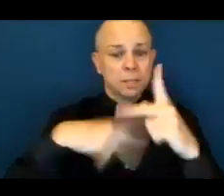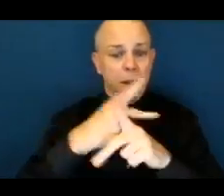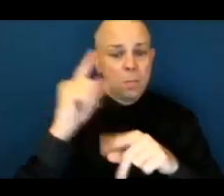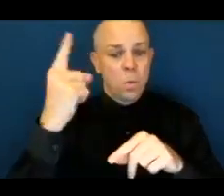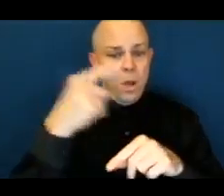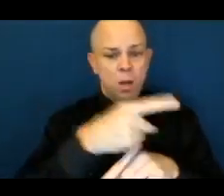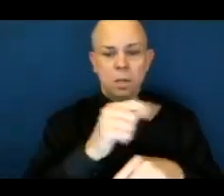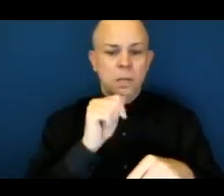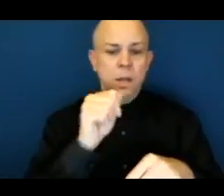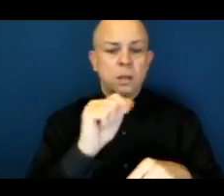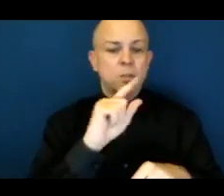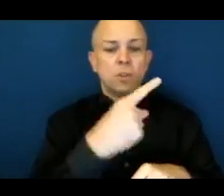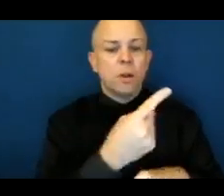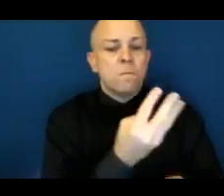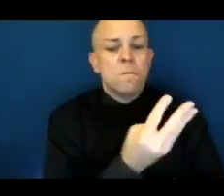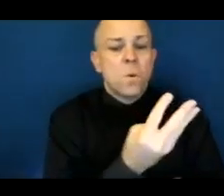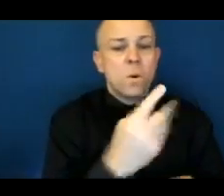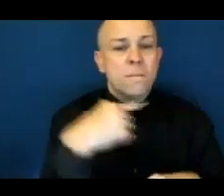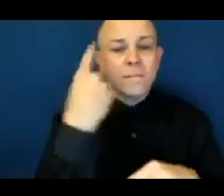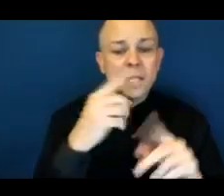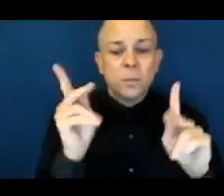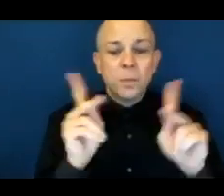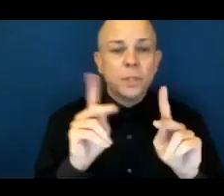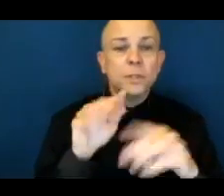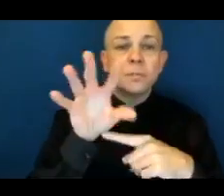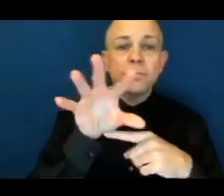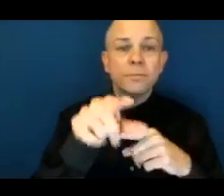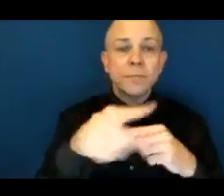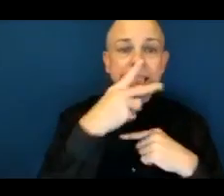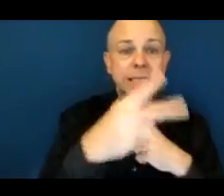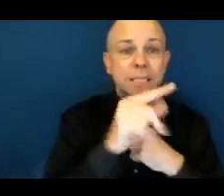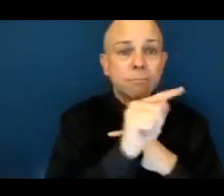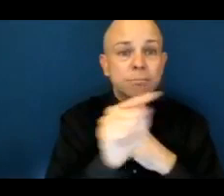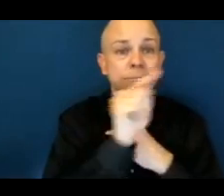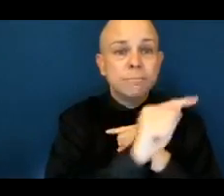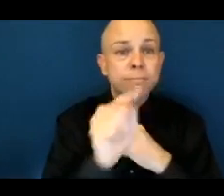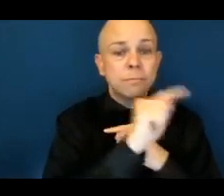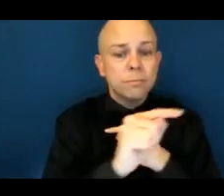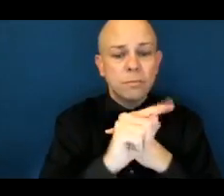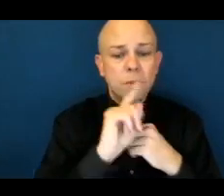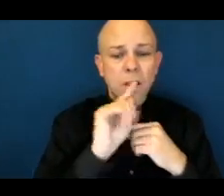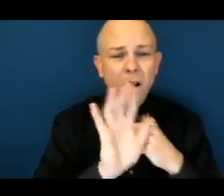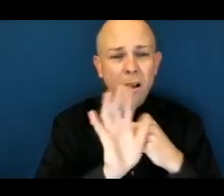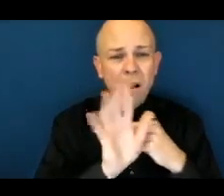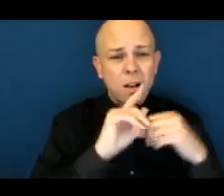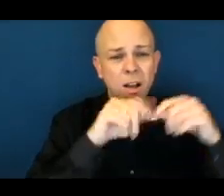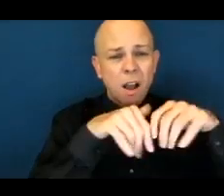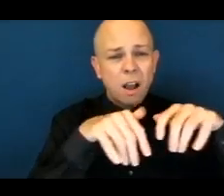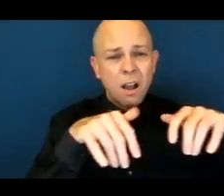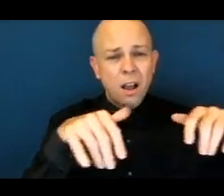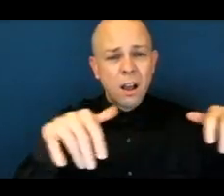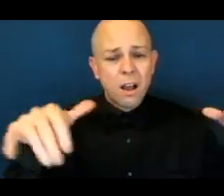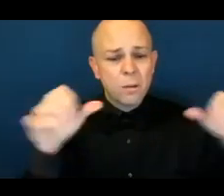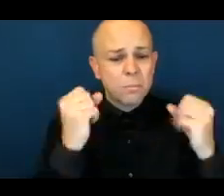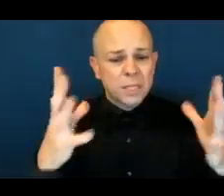night but it's dozens and dozens of people that make sure those firefighters get fed that they stay safe the entire time